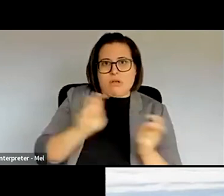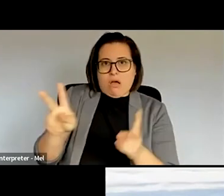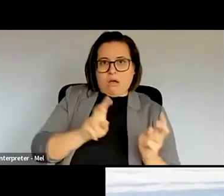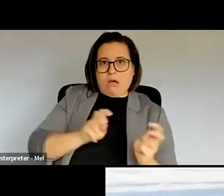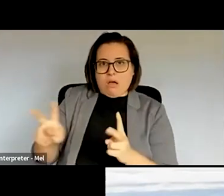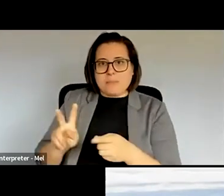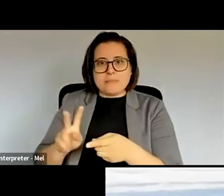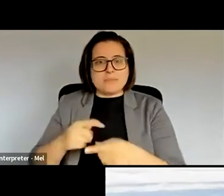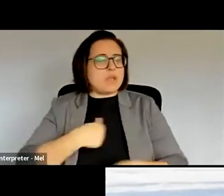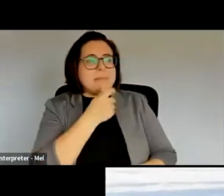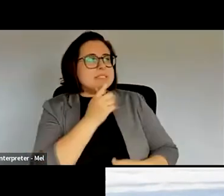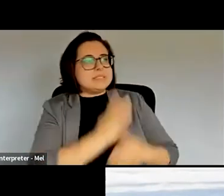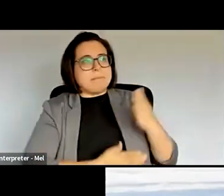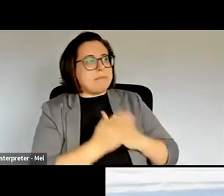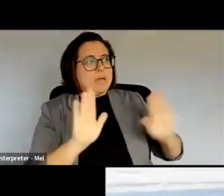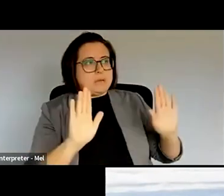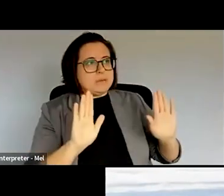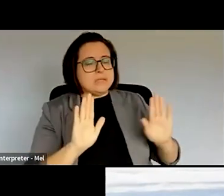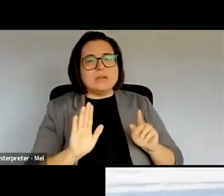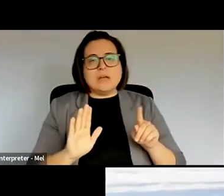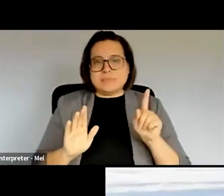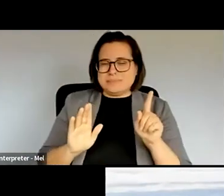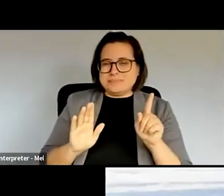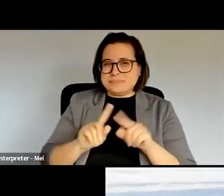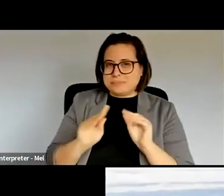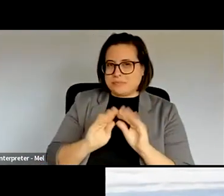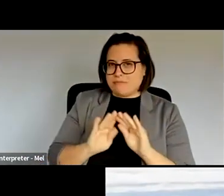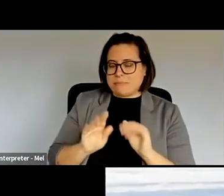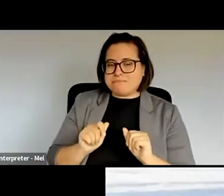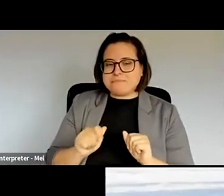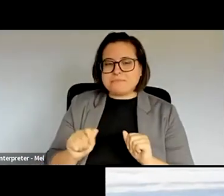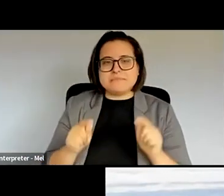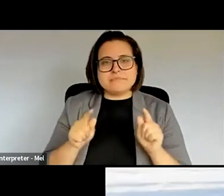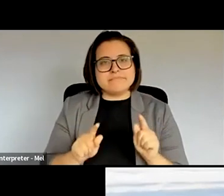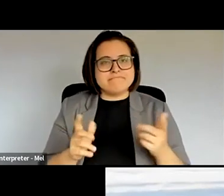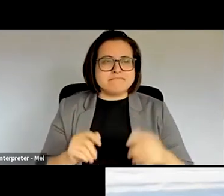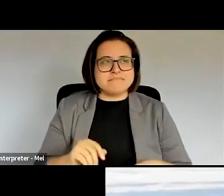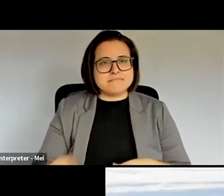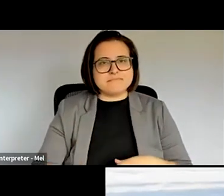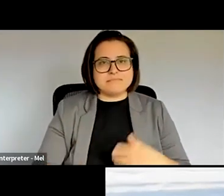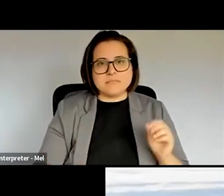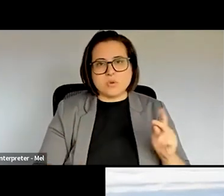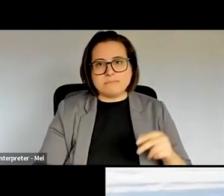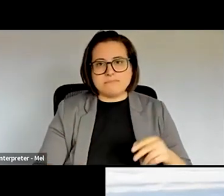Yeah, yes but -- but here's what happens. So we say okay what we'll do is we'll